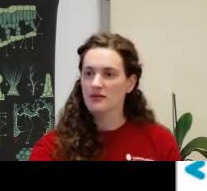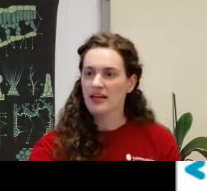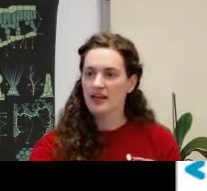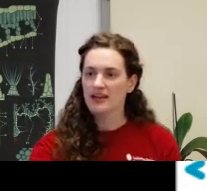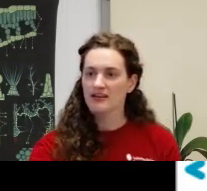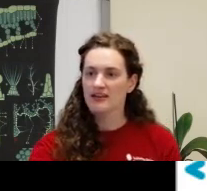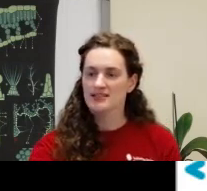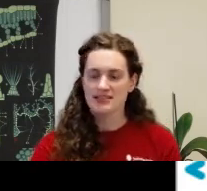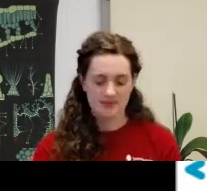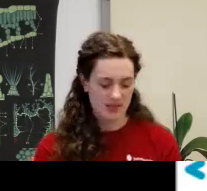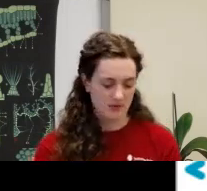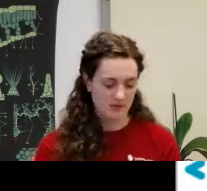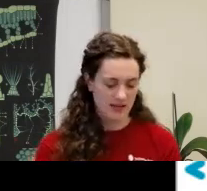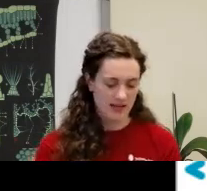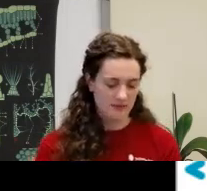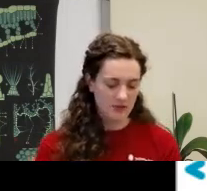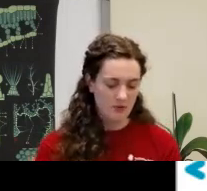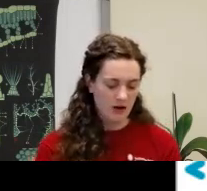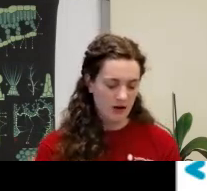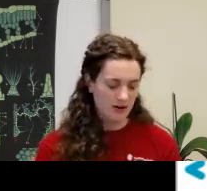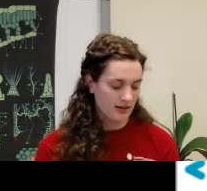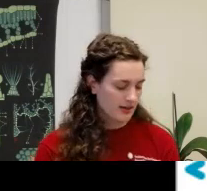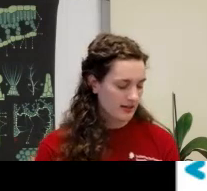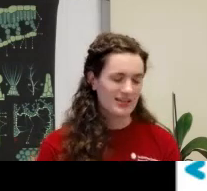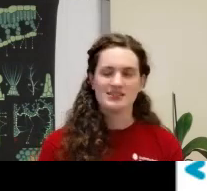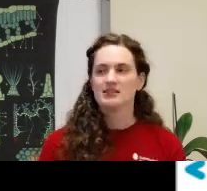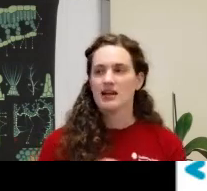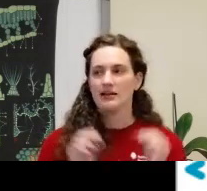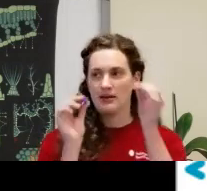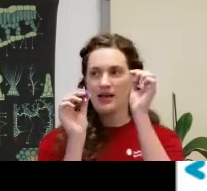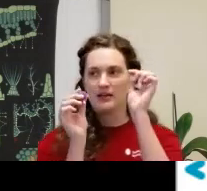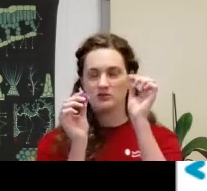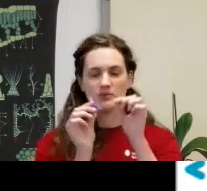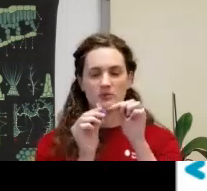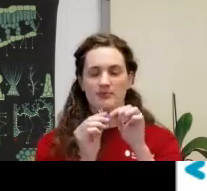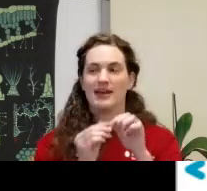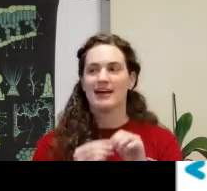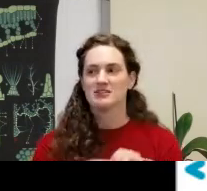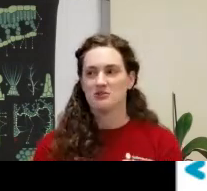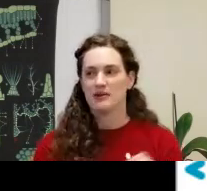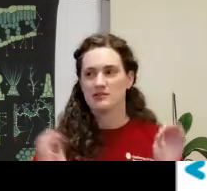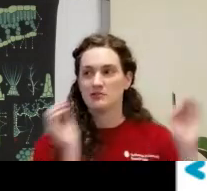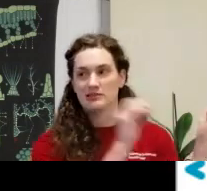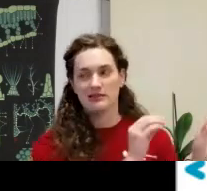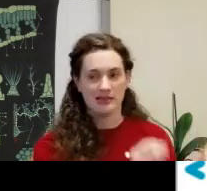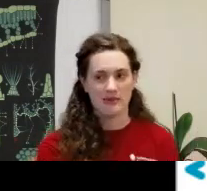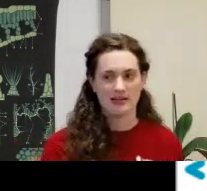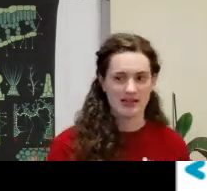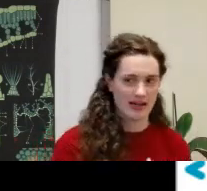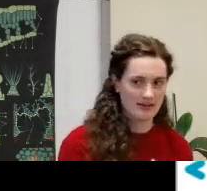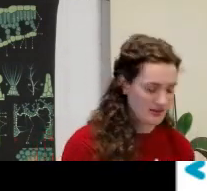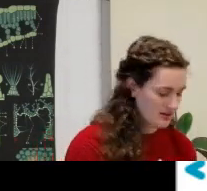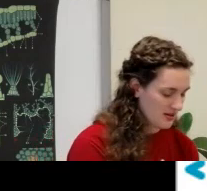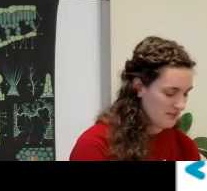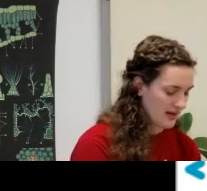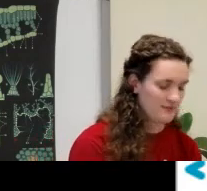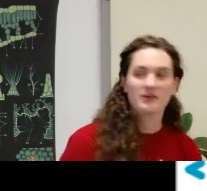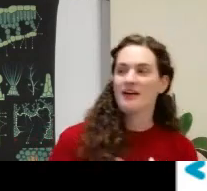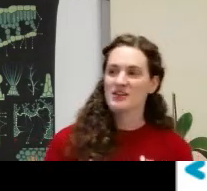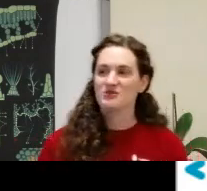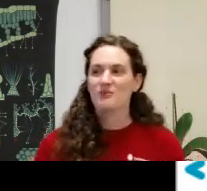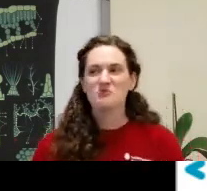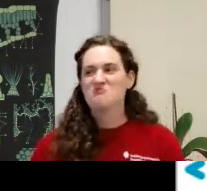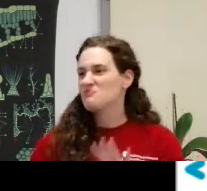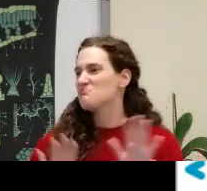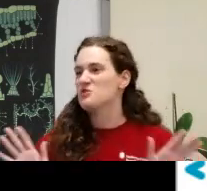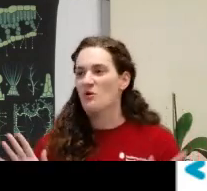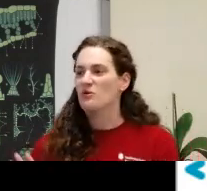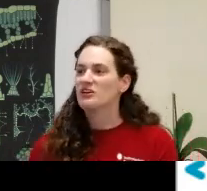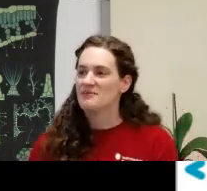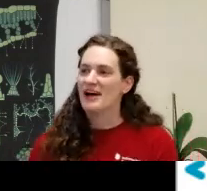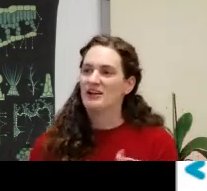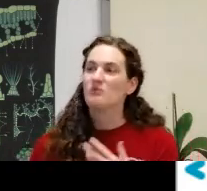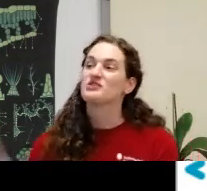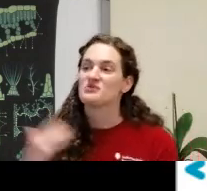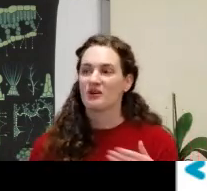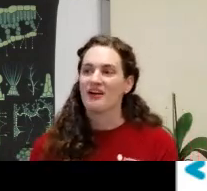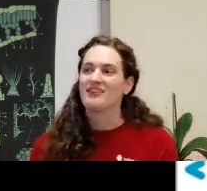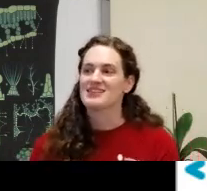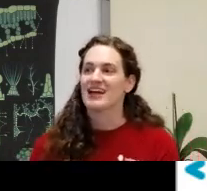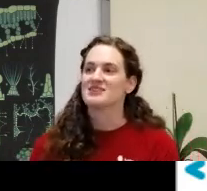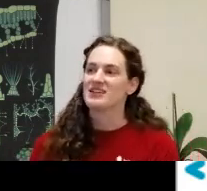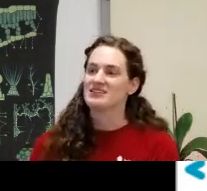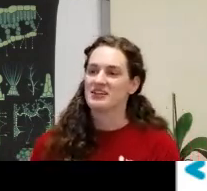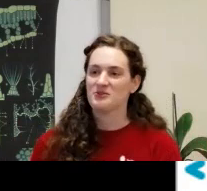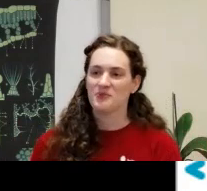Emily Borger: OK, I see some people are ready, and if you are and it's I know i'm having trouble with my last toothpicks i'm just going to let mine aside, but if you're having trouble don't worry about it will just work on this, as we continue.